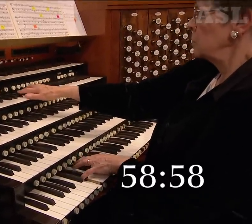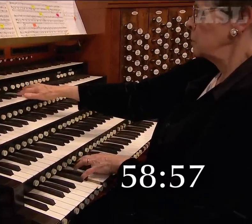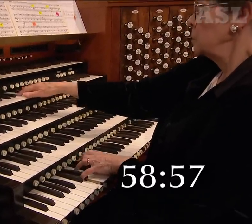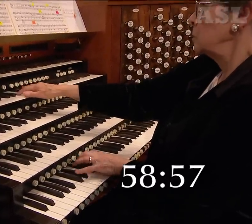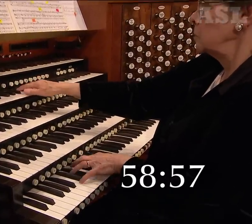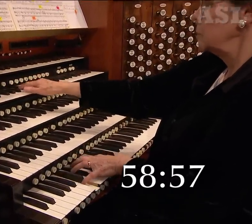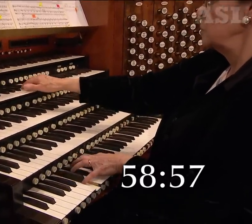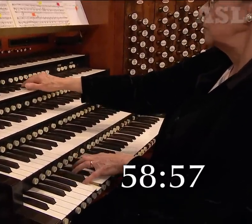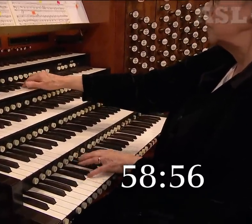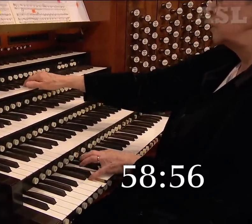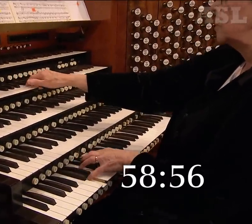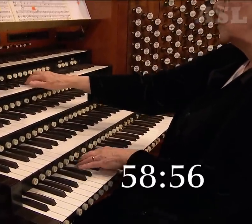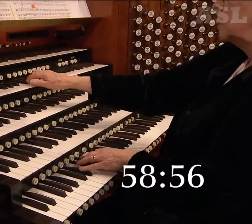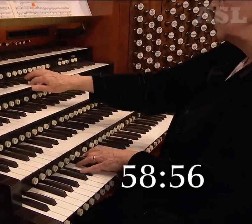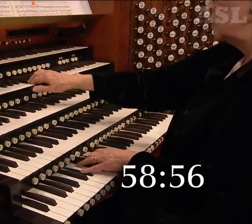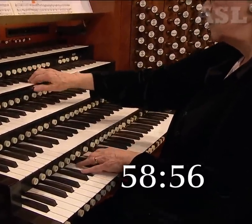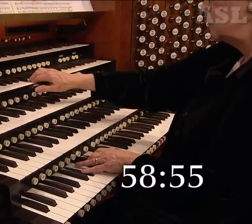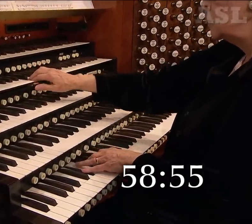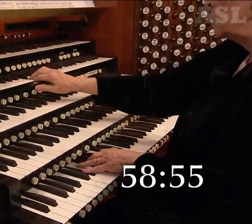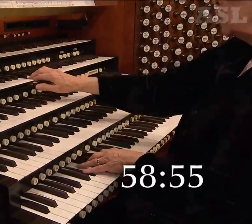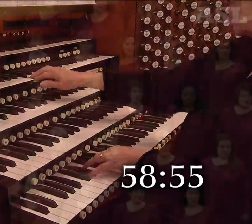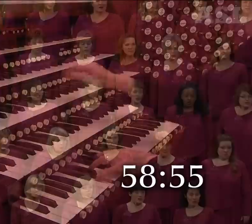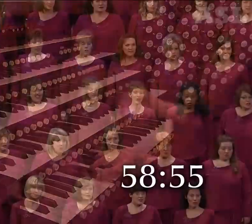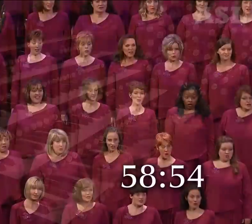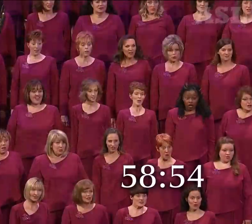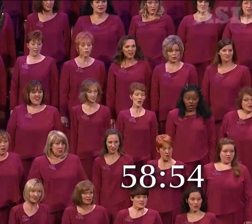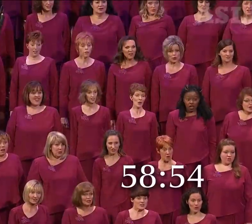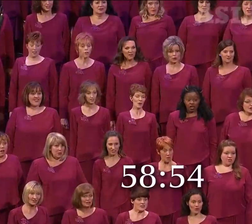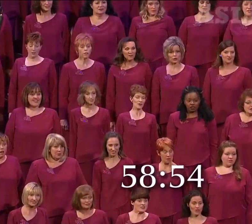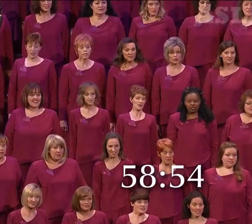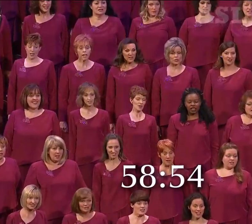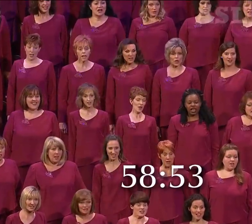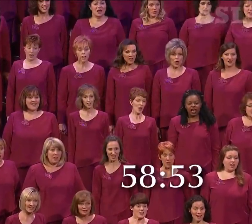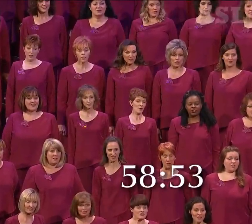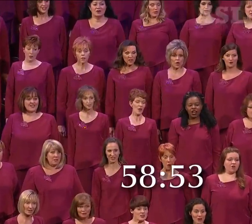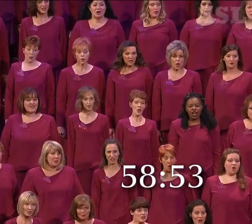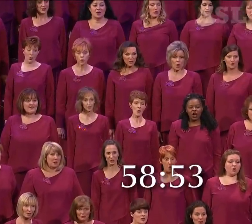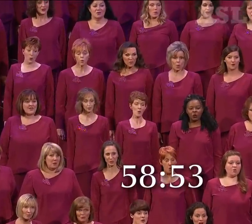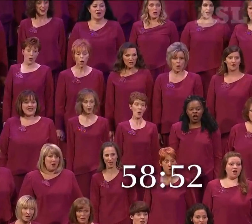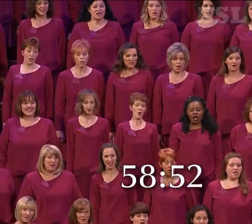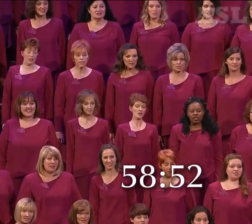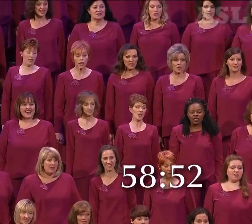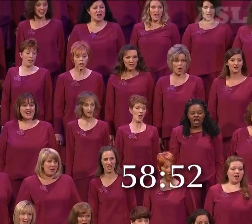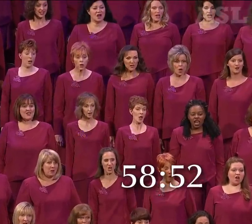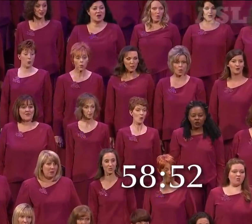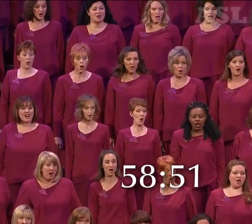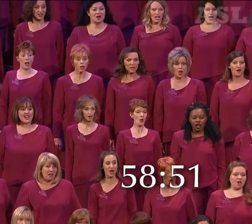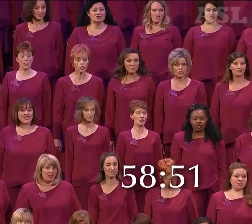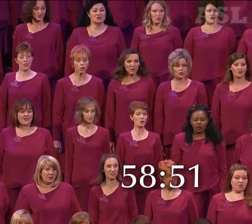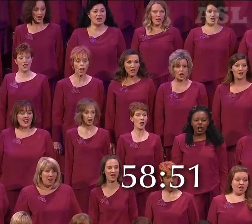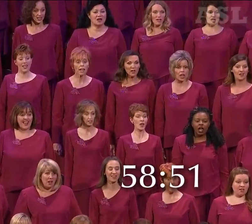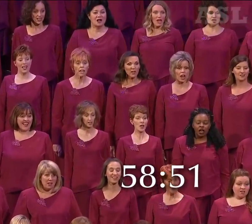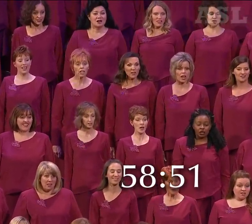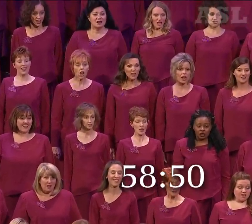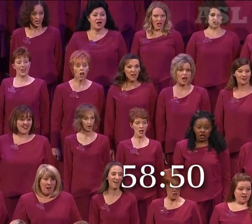CLOSED CAPTION CHANNEL OF THE CHURCH OF JESUS CHRIST OF LATTER-DAY SAINTS.